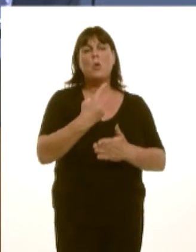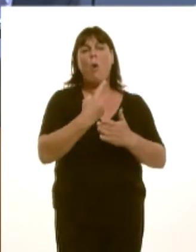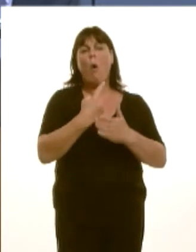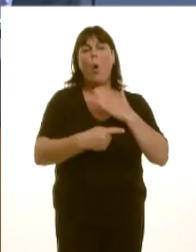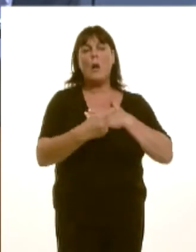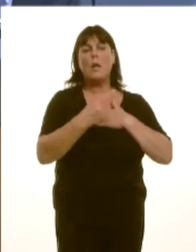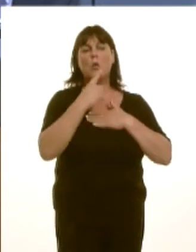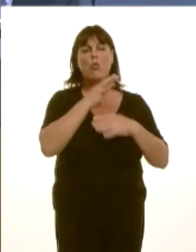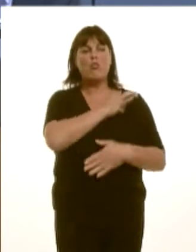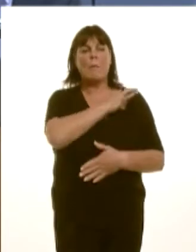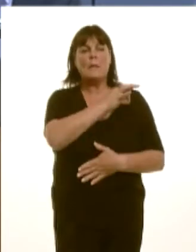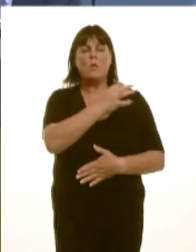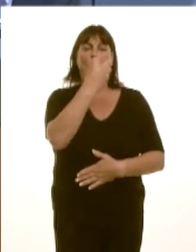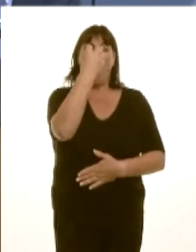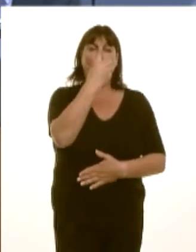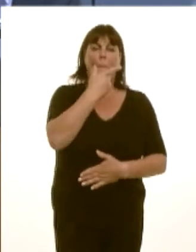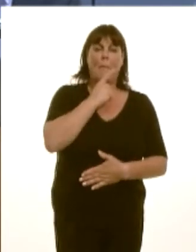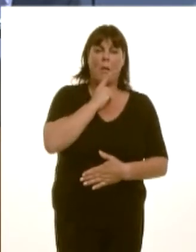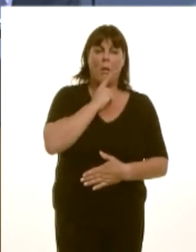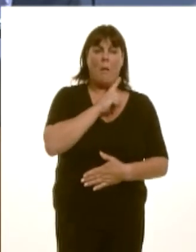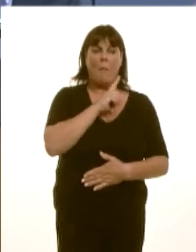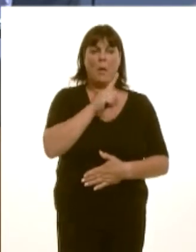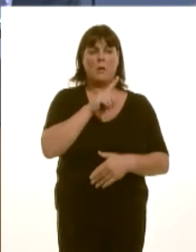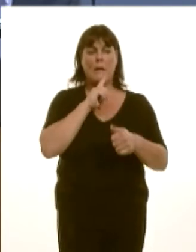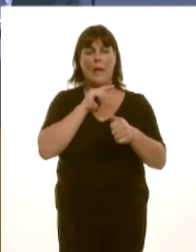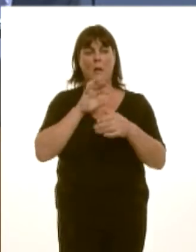for disabled people, but could also encourage better working between health and social services,